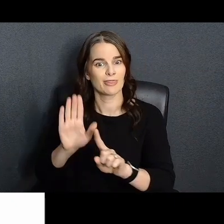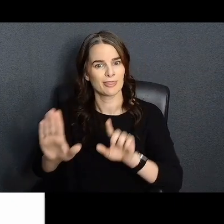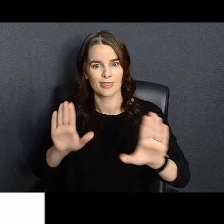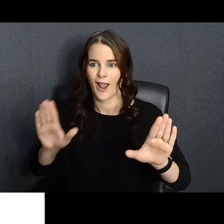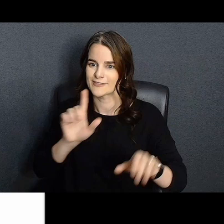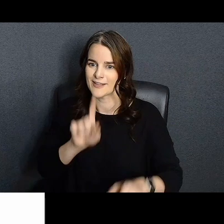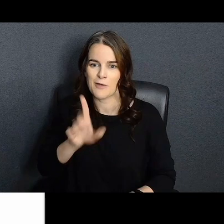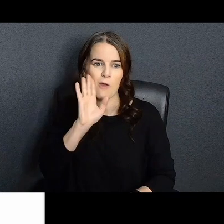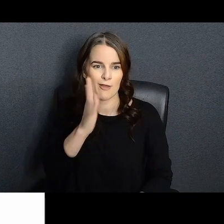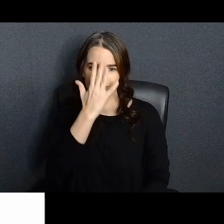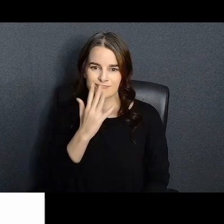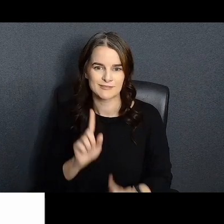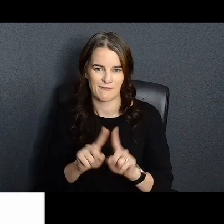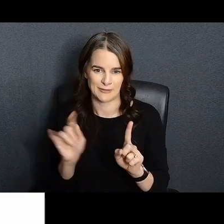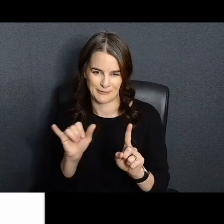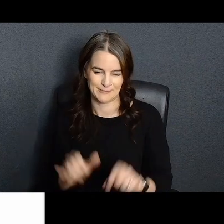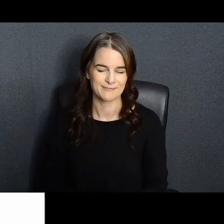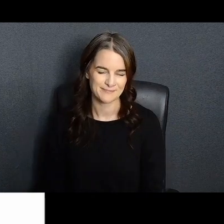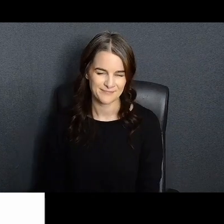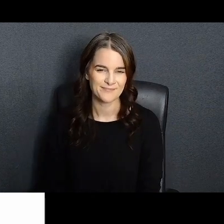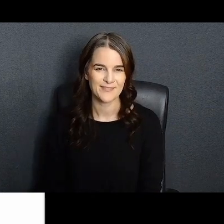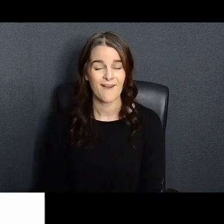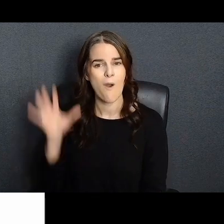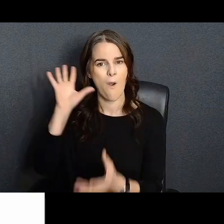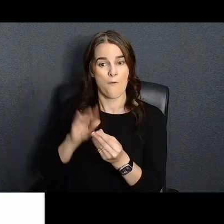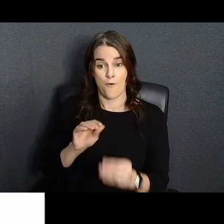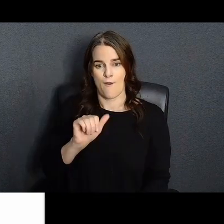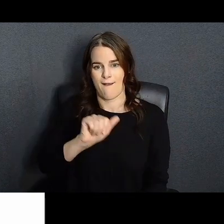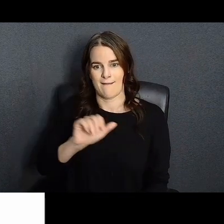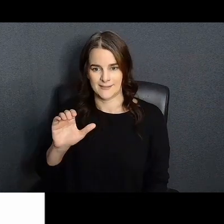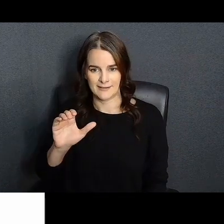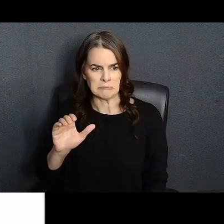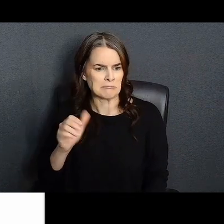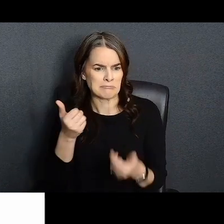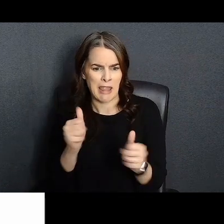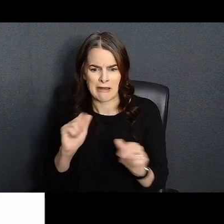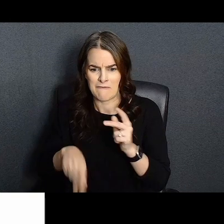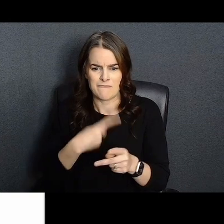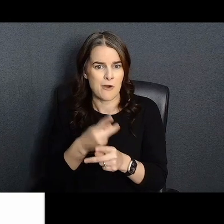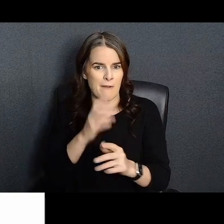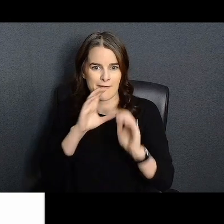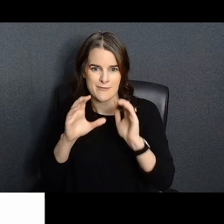are going to look different as well. But overall, AAC-- it really can be any form of communication